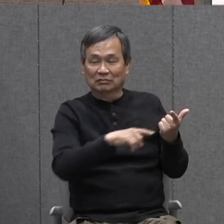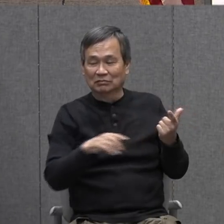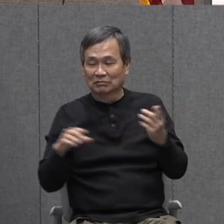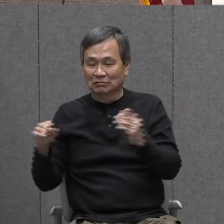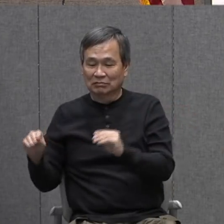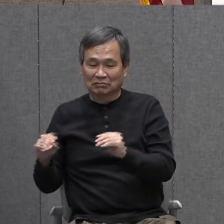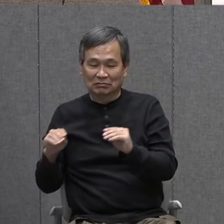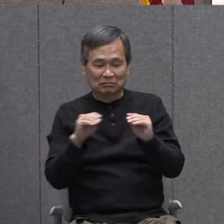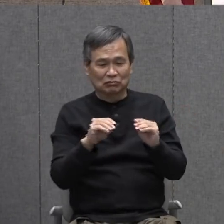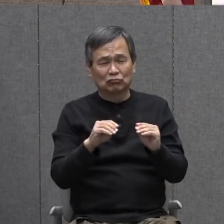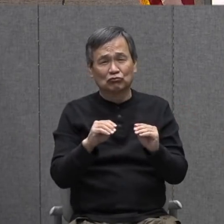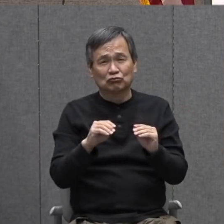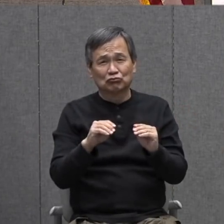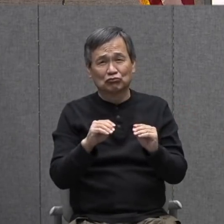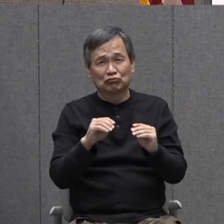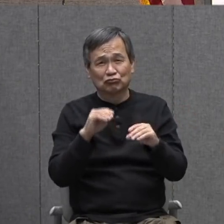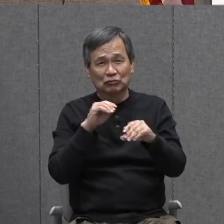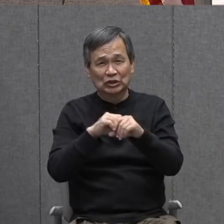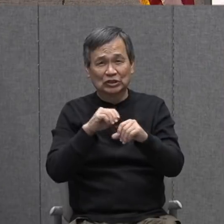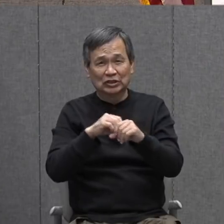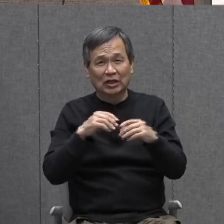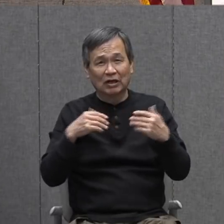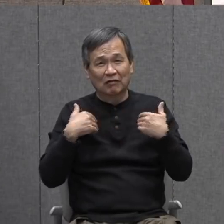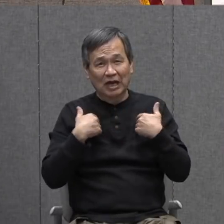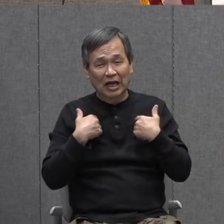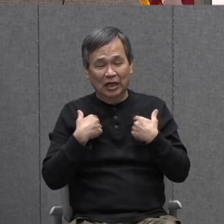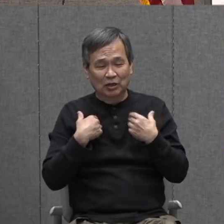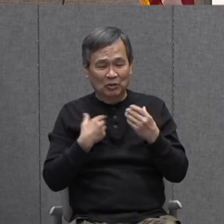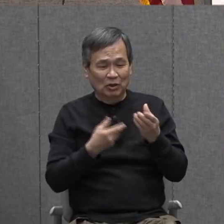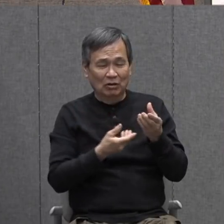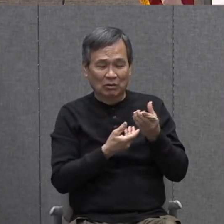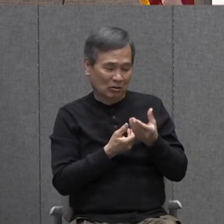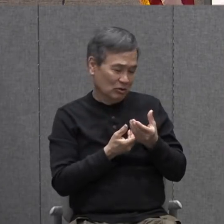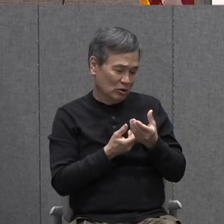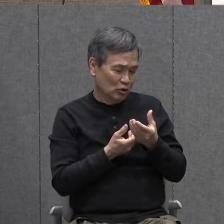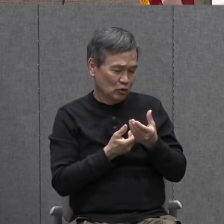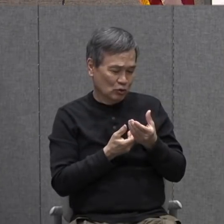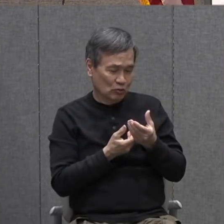I have left in my life and I've kept it for almost 20 years